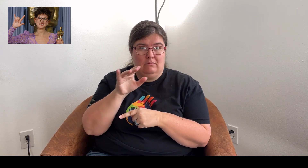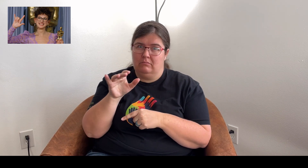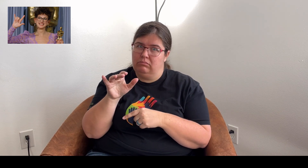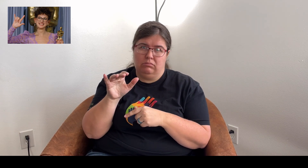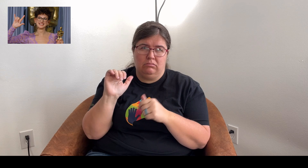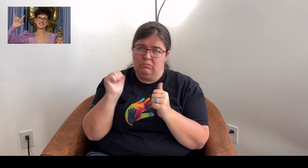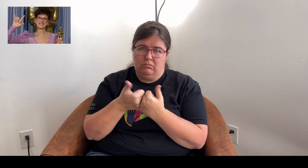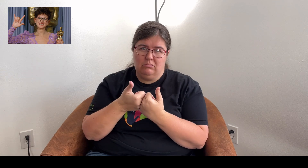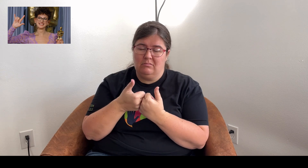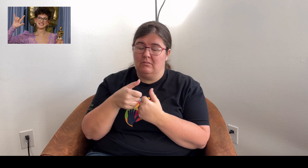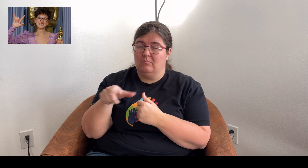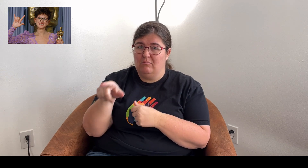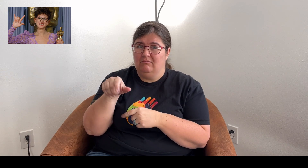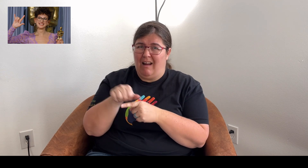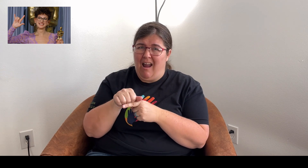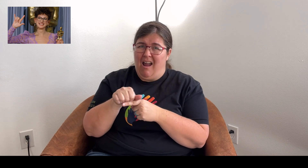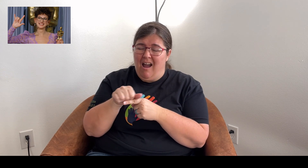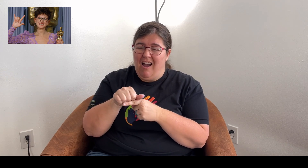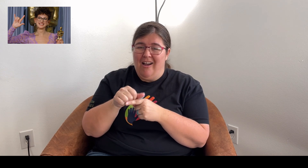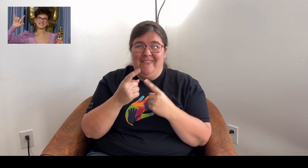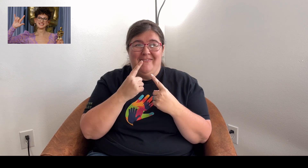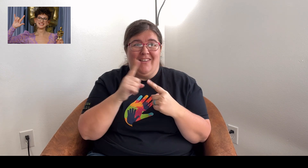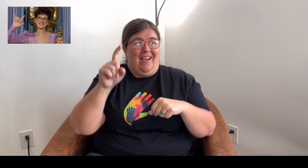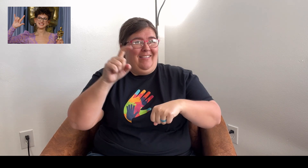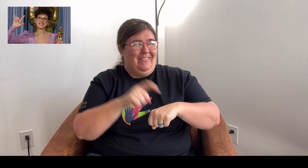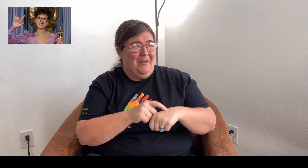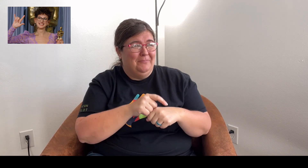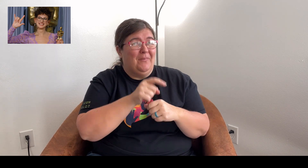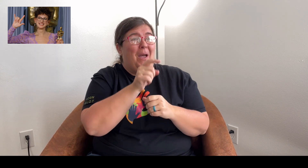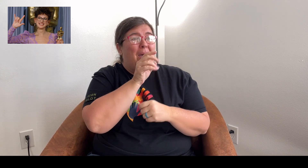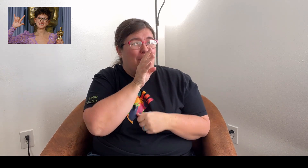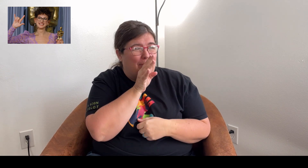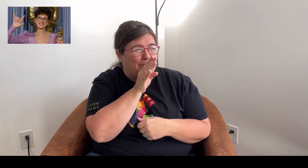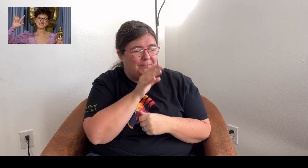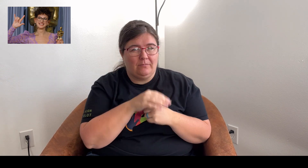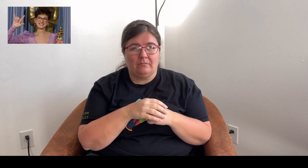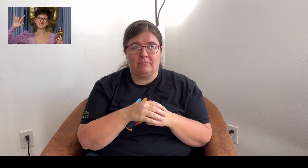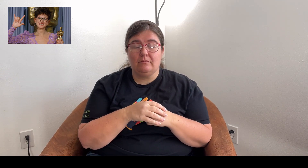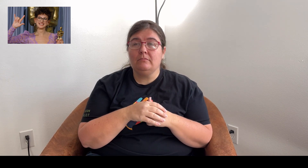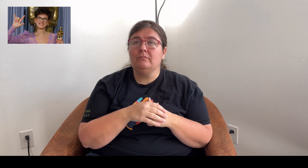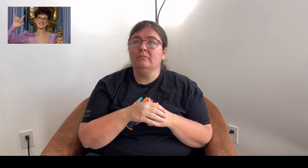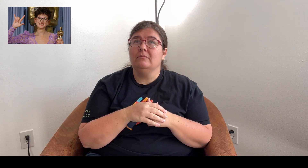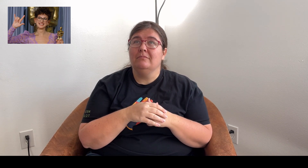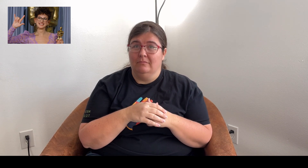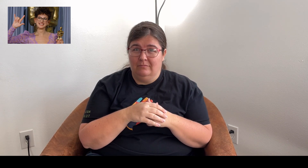entire life which was no doubt a challenge, she was actually able to speak for her speech.